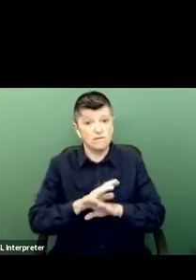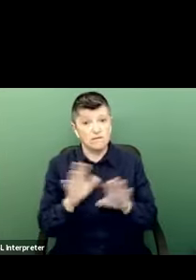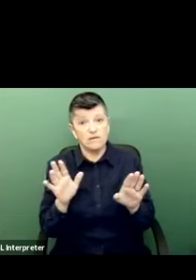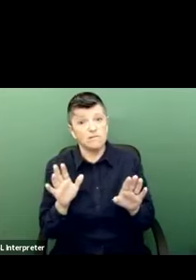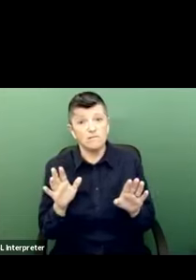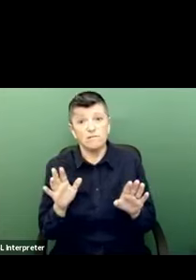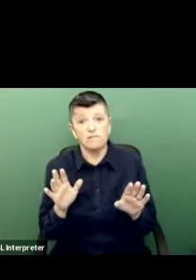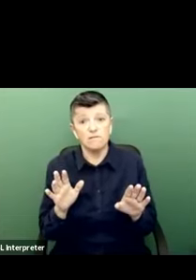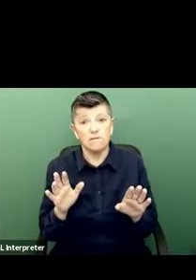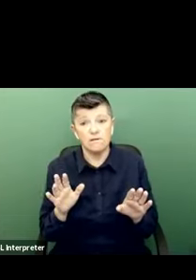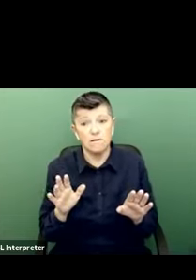any natural life published in